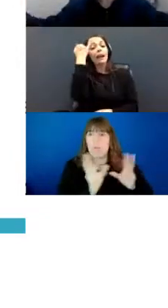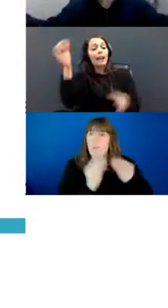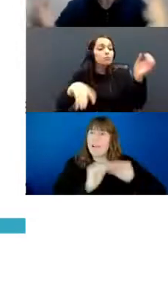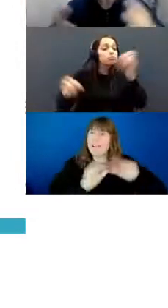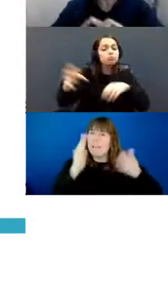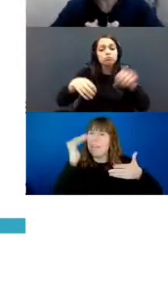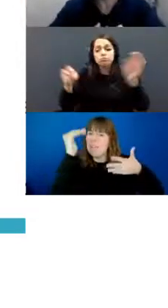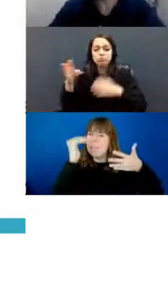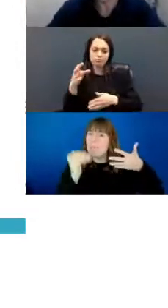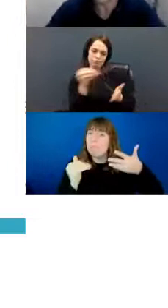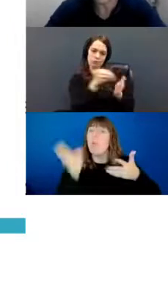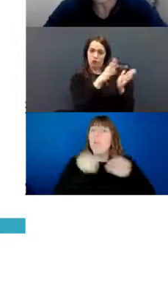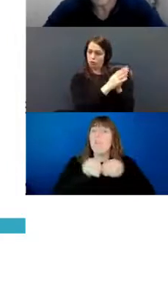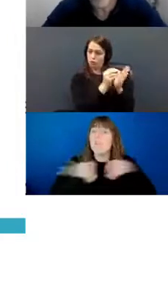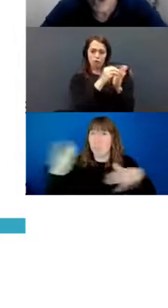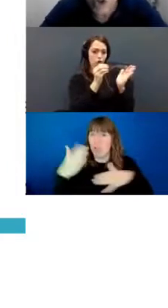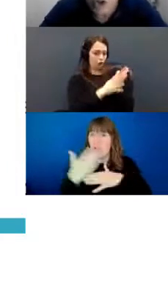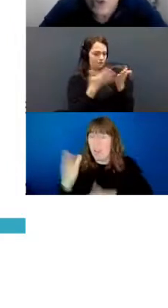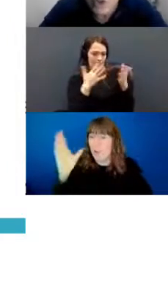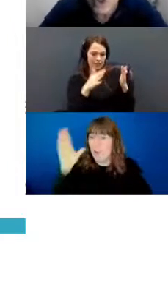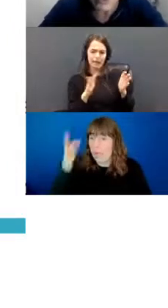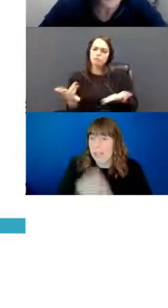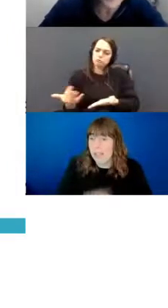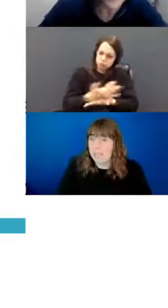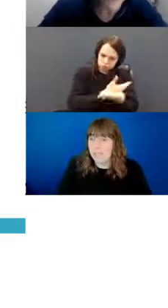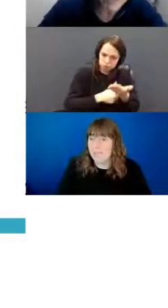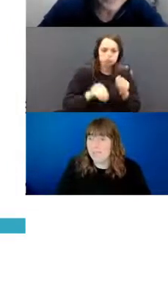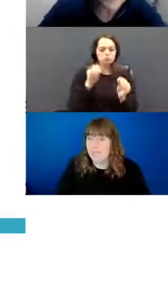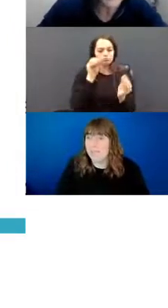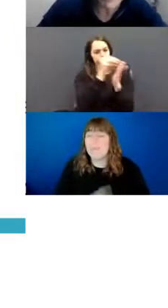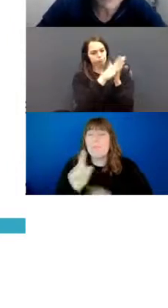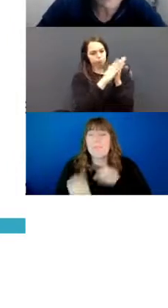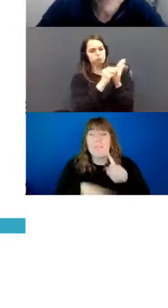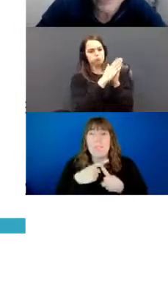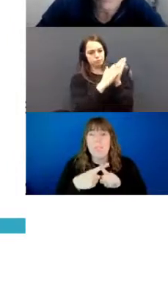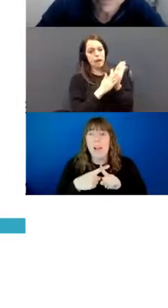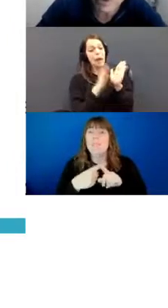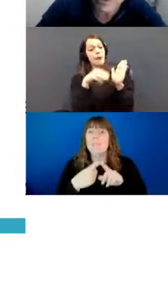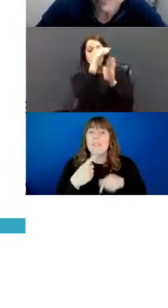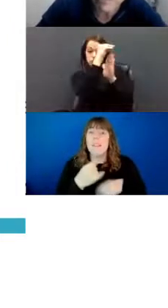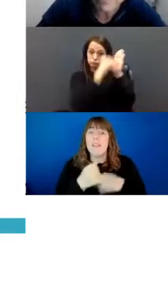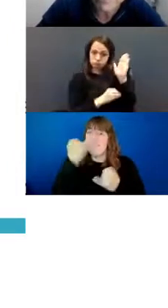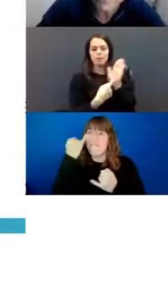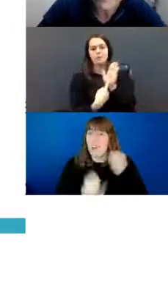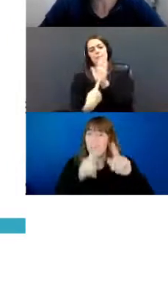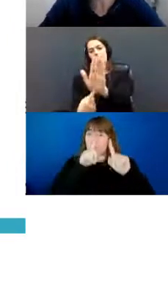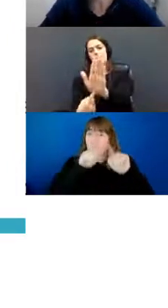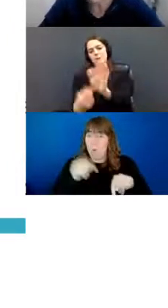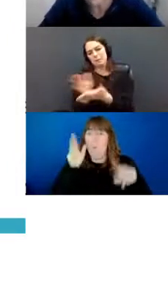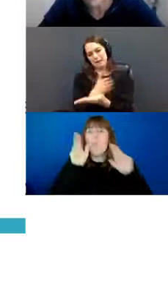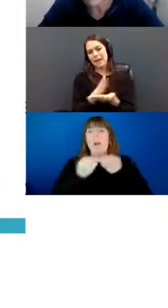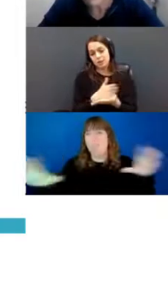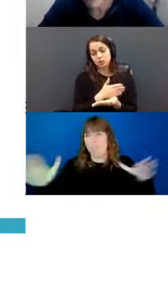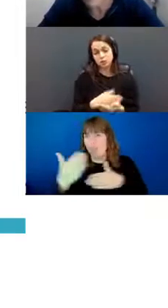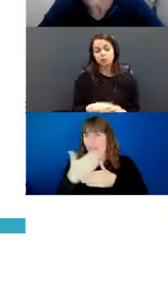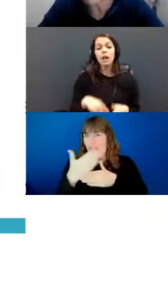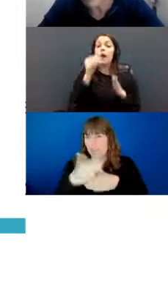it out with you and also you'll get a copy of the final report so you can share that around as well